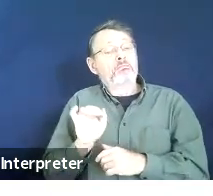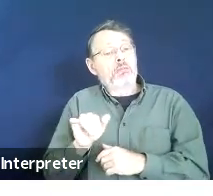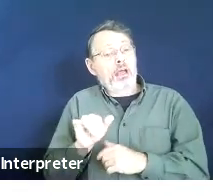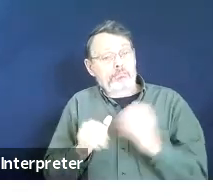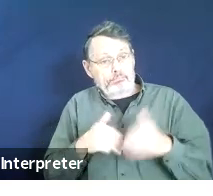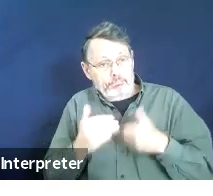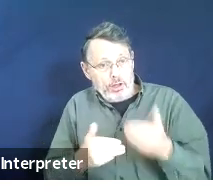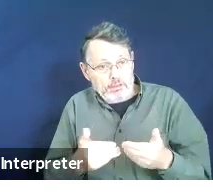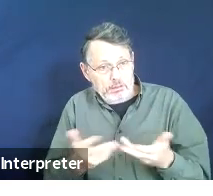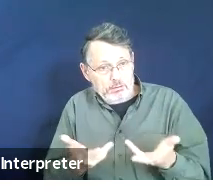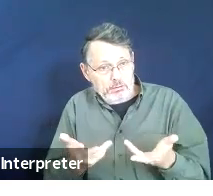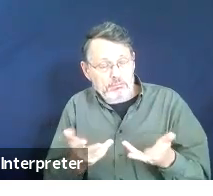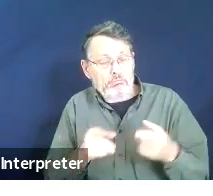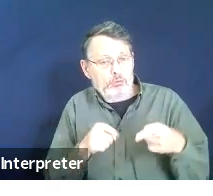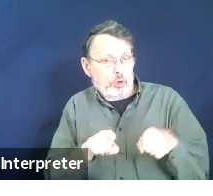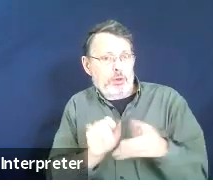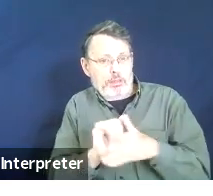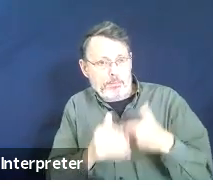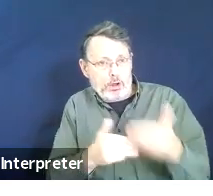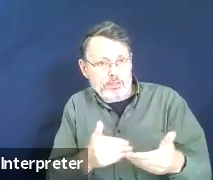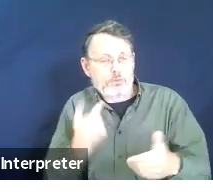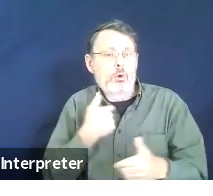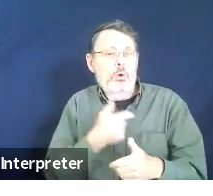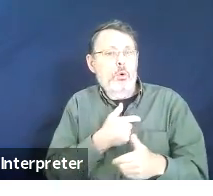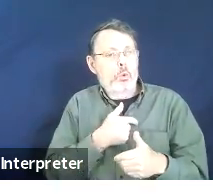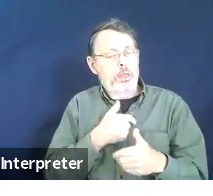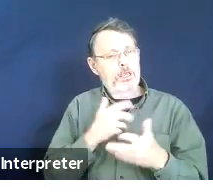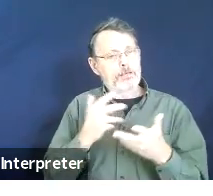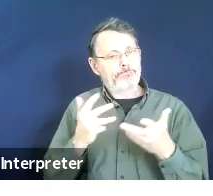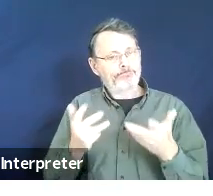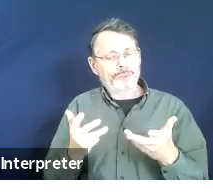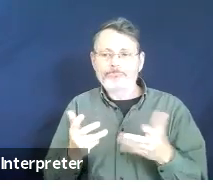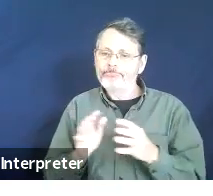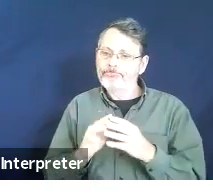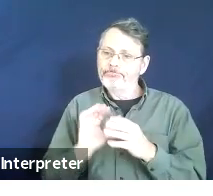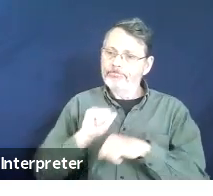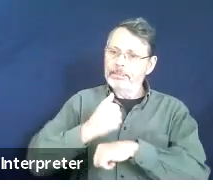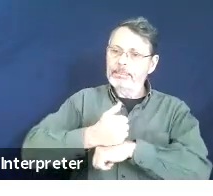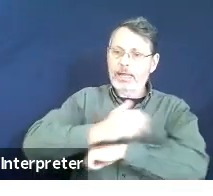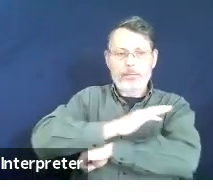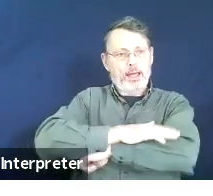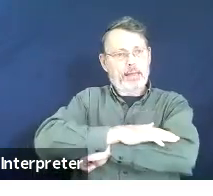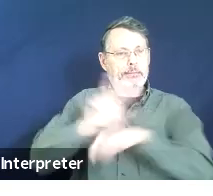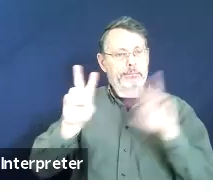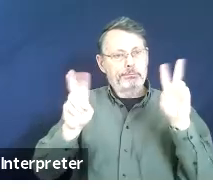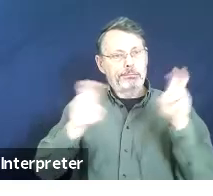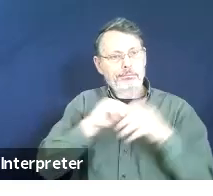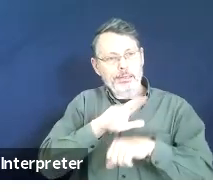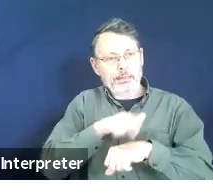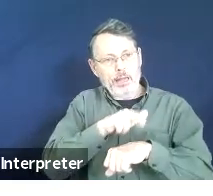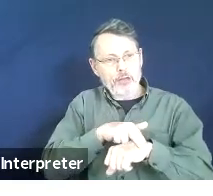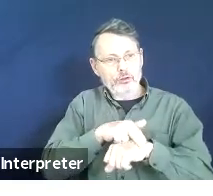one of... we kind of set the... set up a desk in the national coordination center,